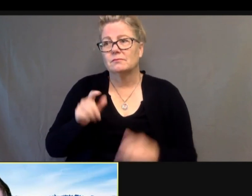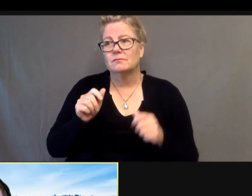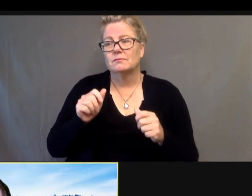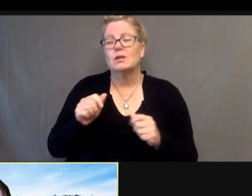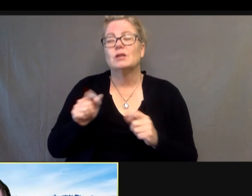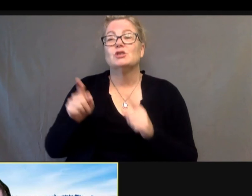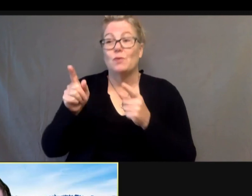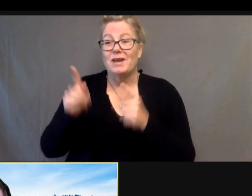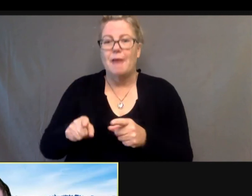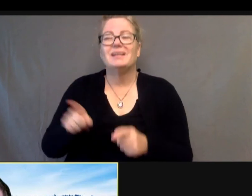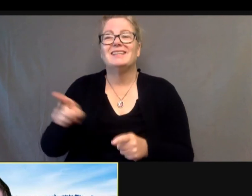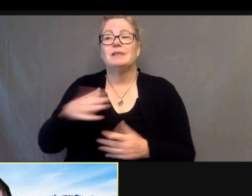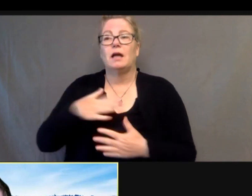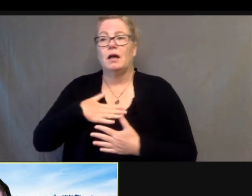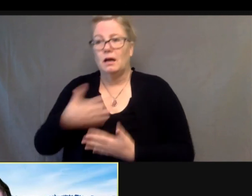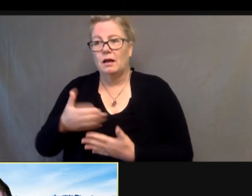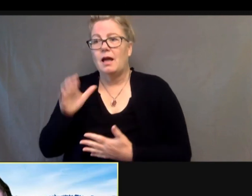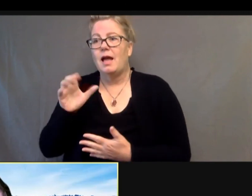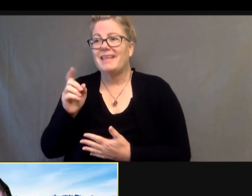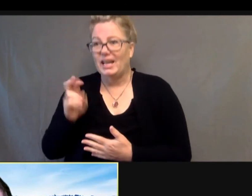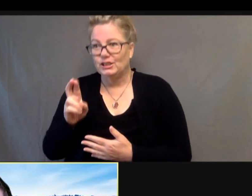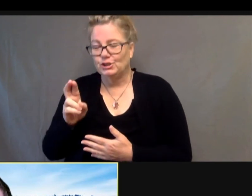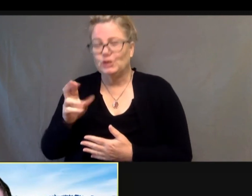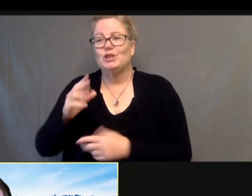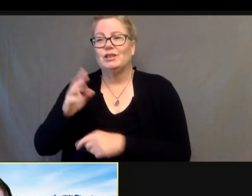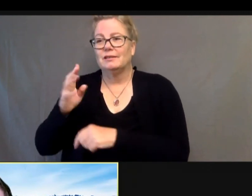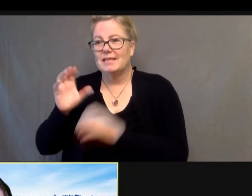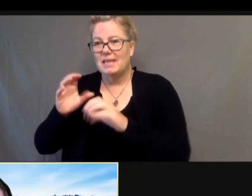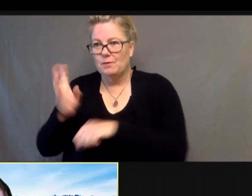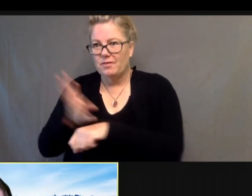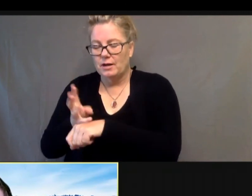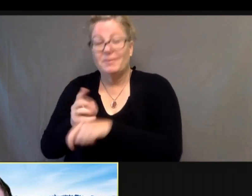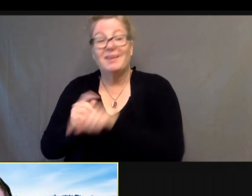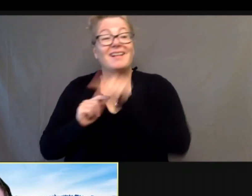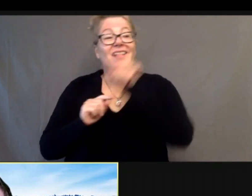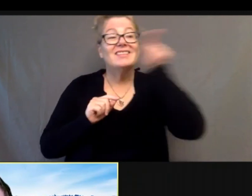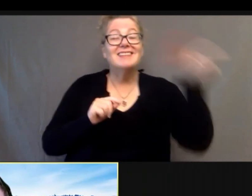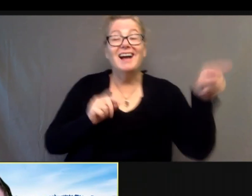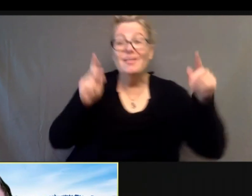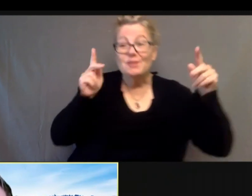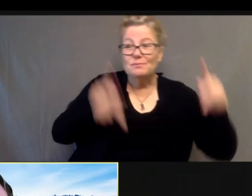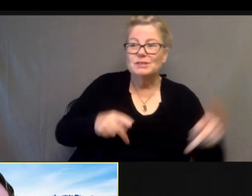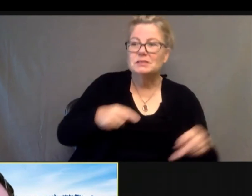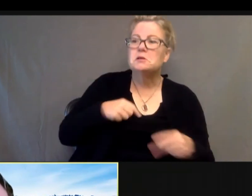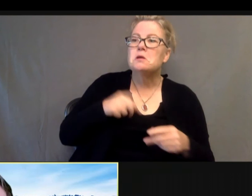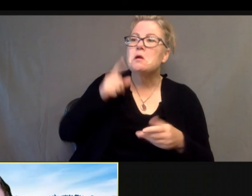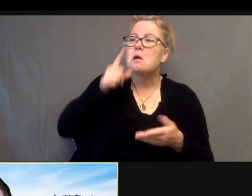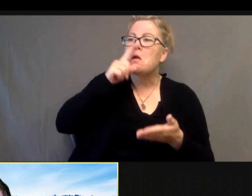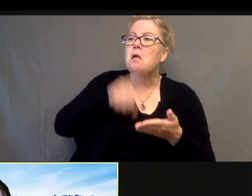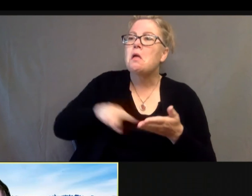turned the system against the person and made their disability into like a competency or